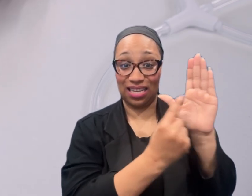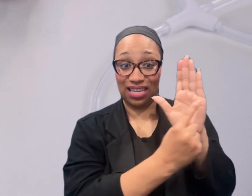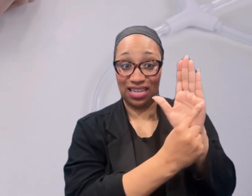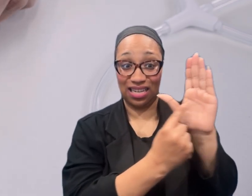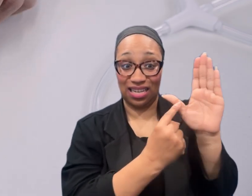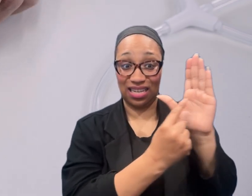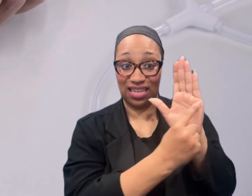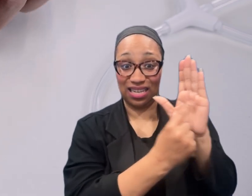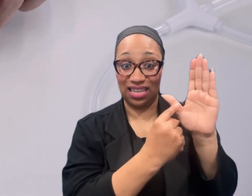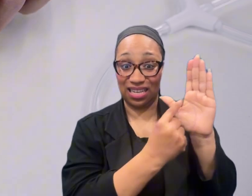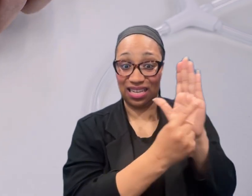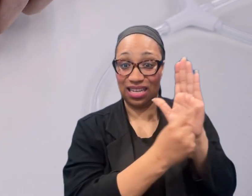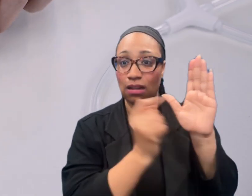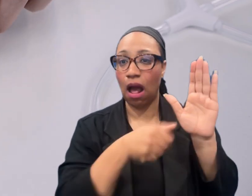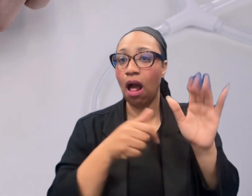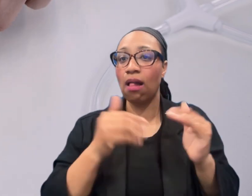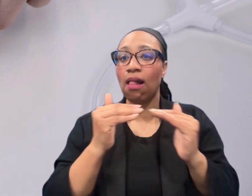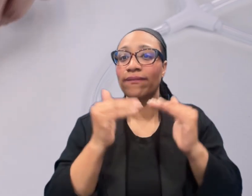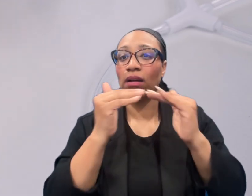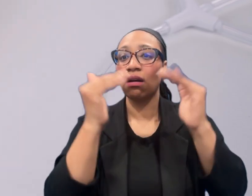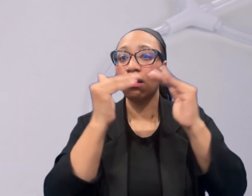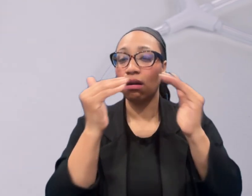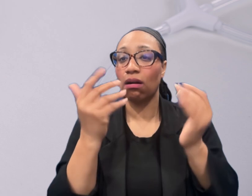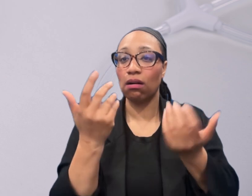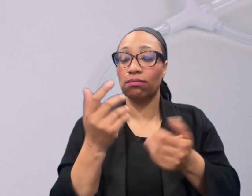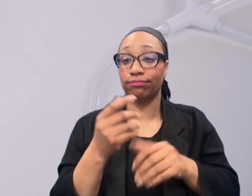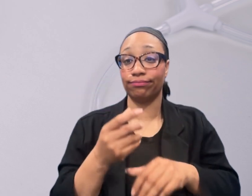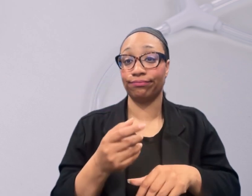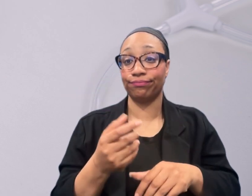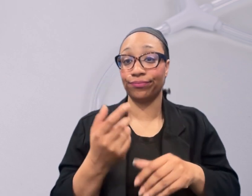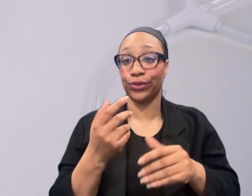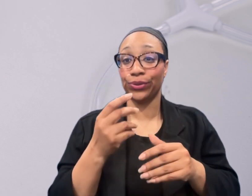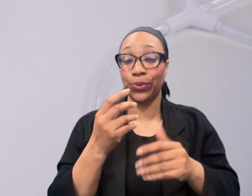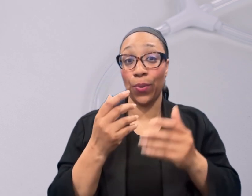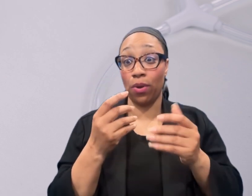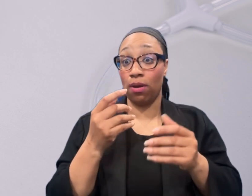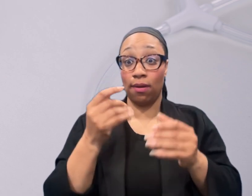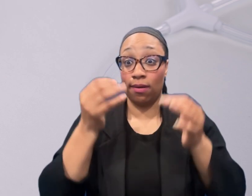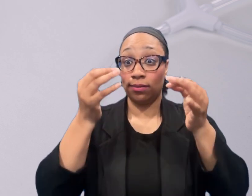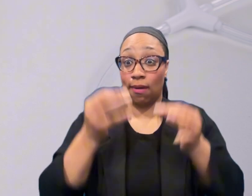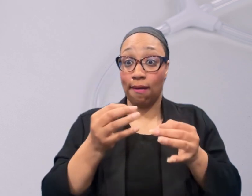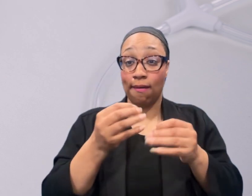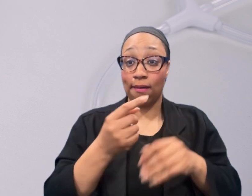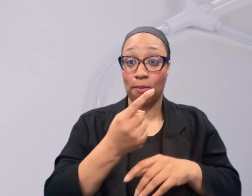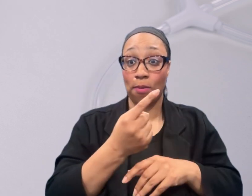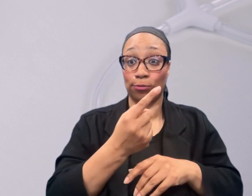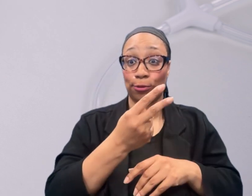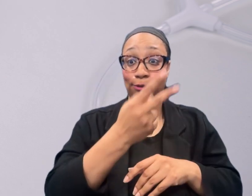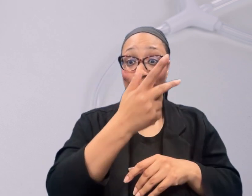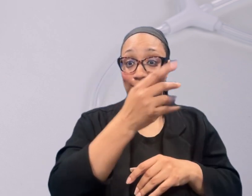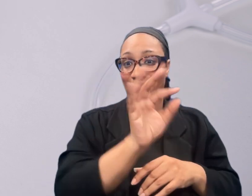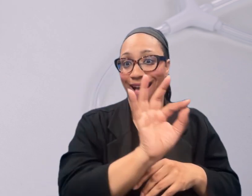of strength in both phases or modes. And it also has the option to change the speed or the